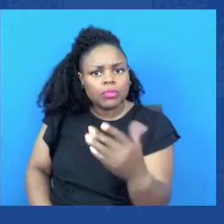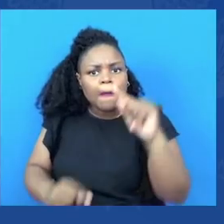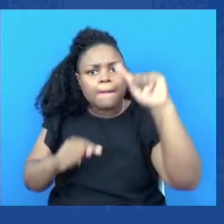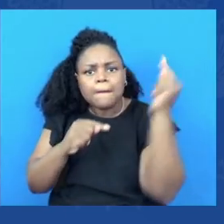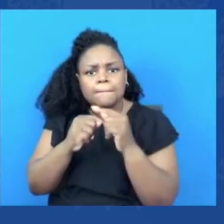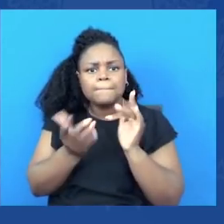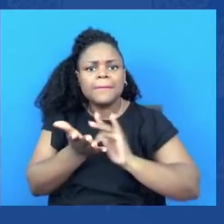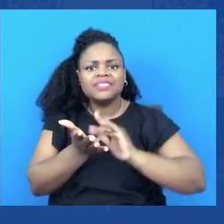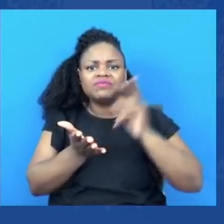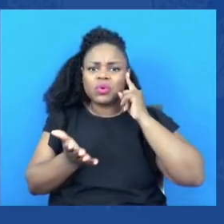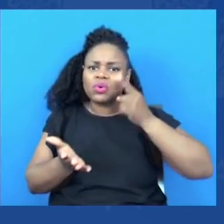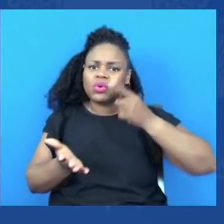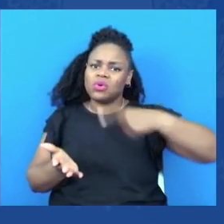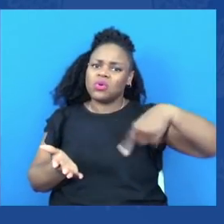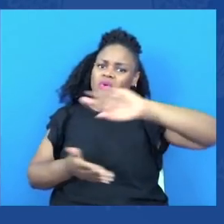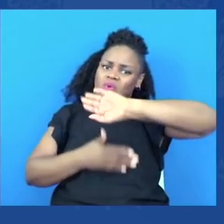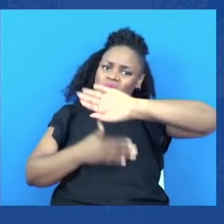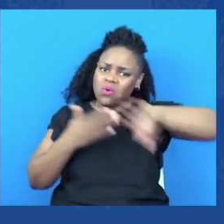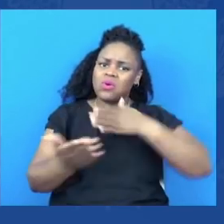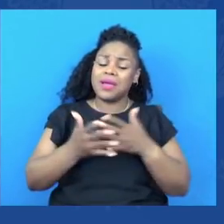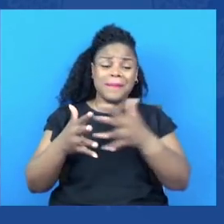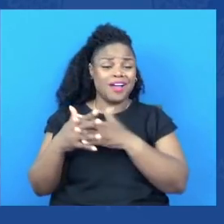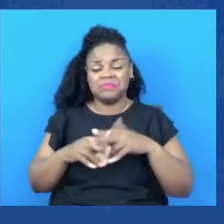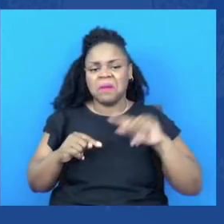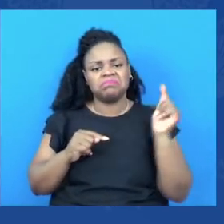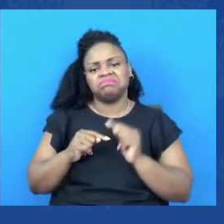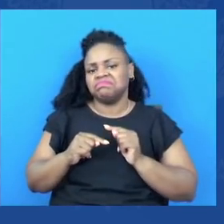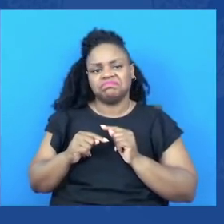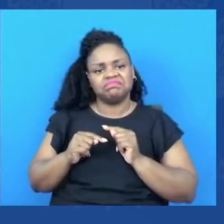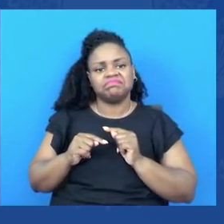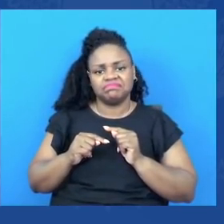If Medicare prices are available to private insurance companies,